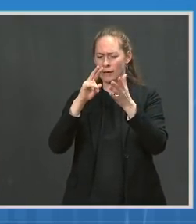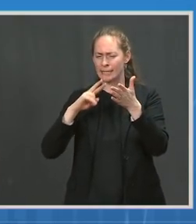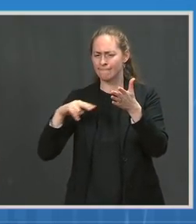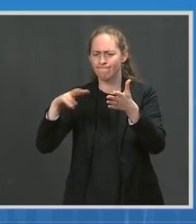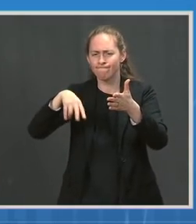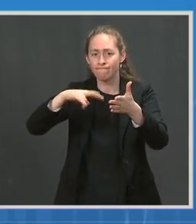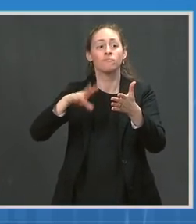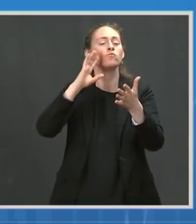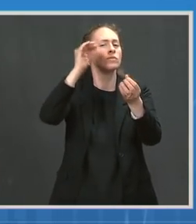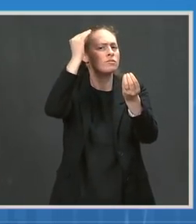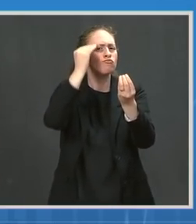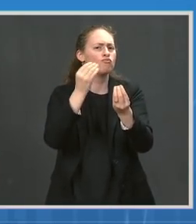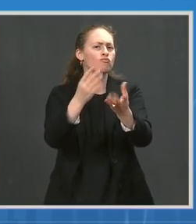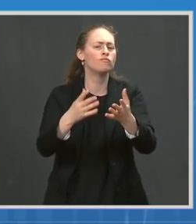Mr. Slavitt: Okay. Next question, please.